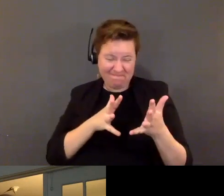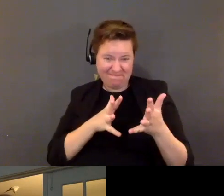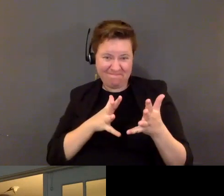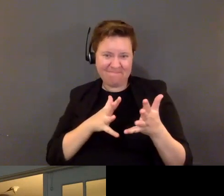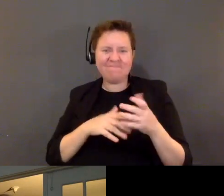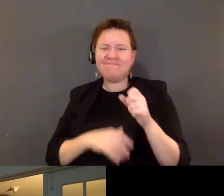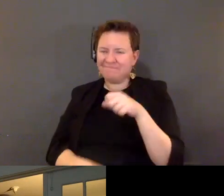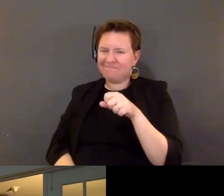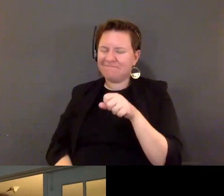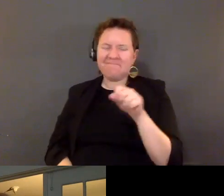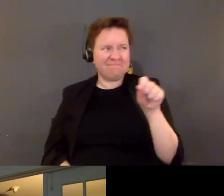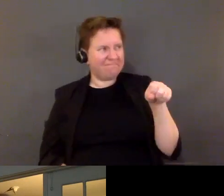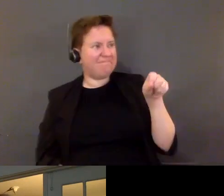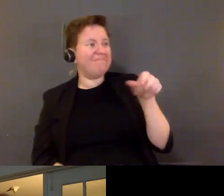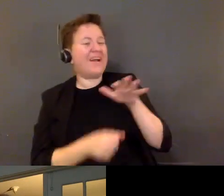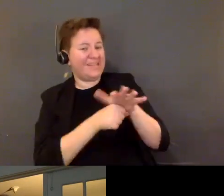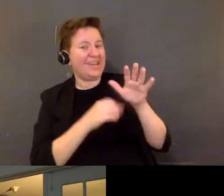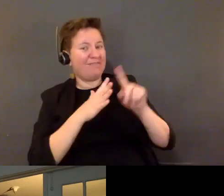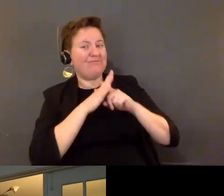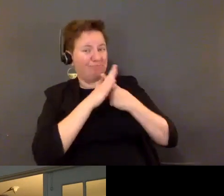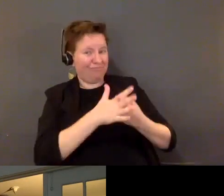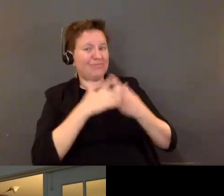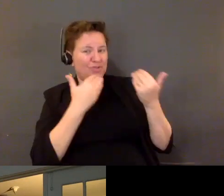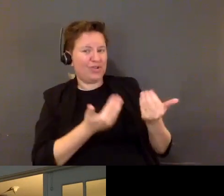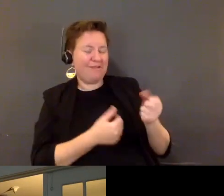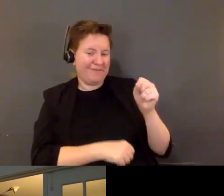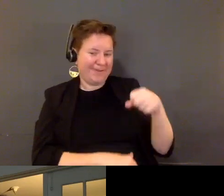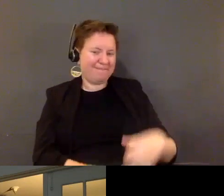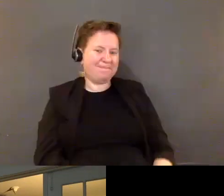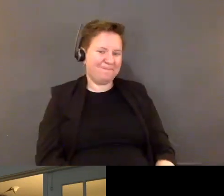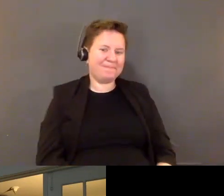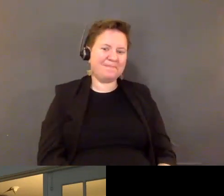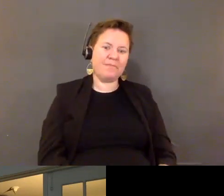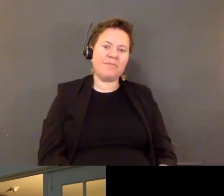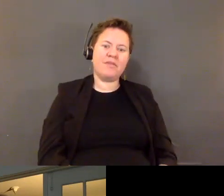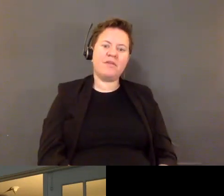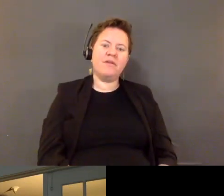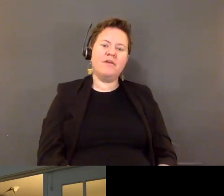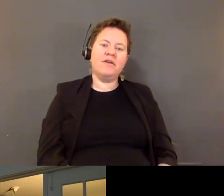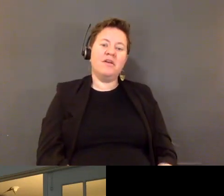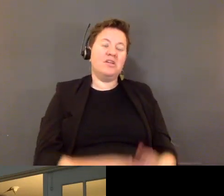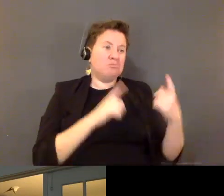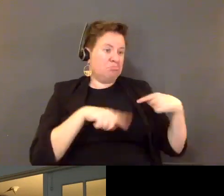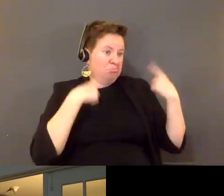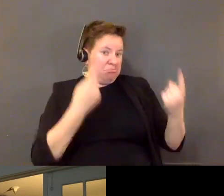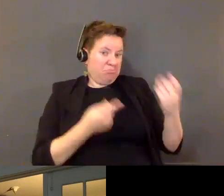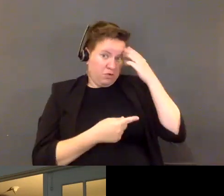that's that's enough to get started on um as long as i've known you you've been a figurative artist